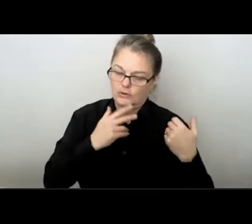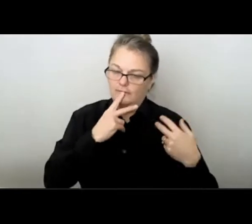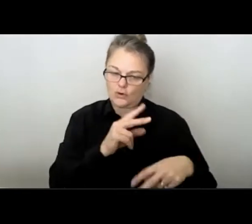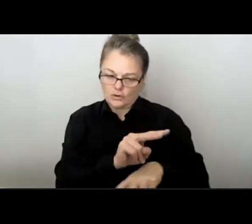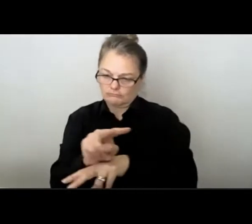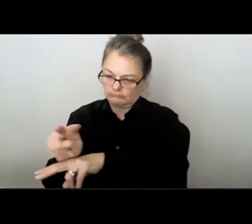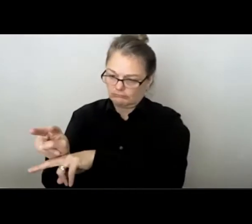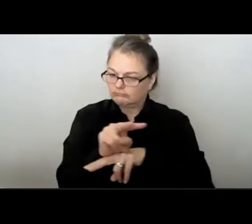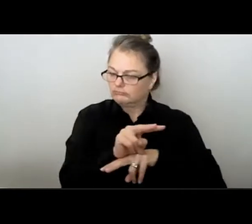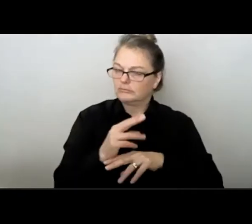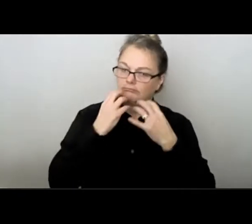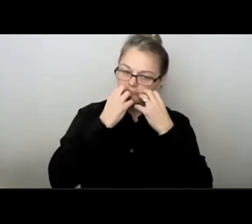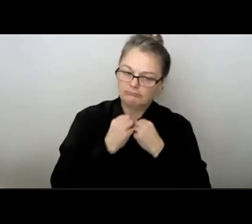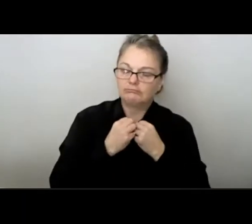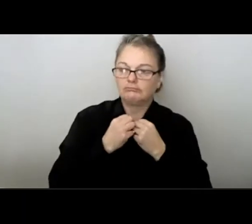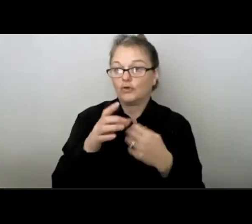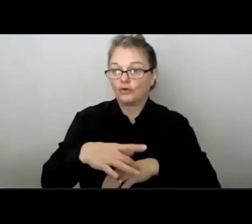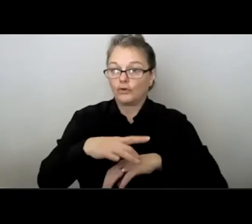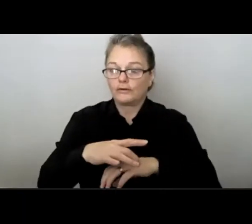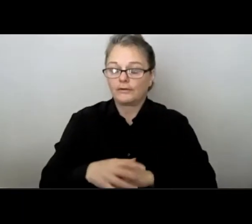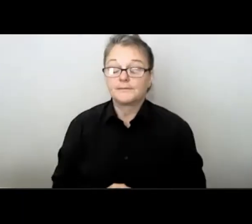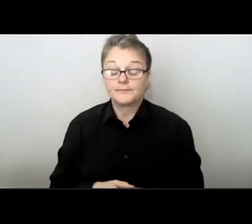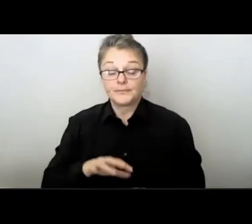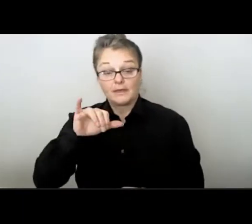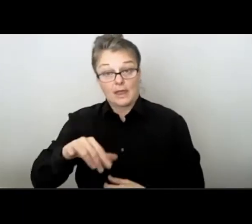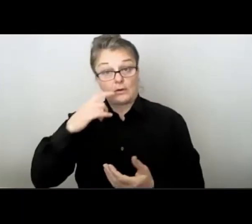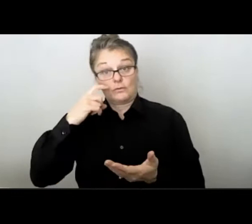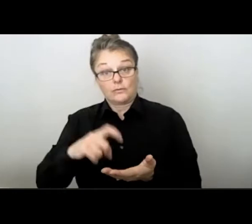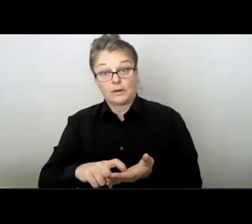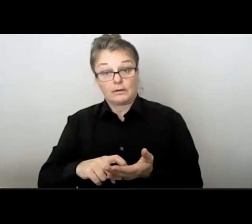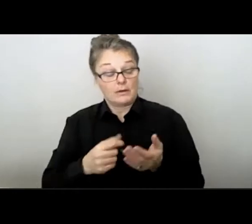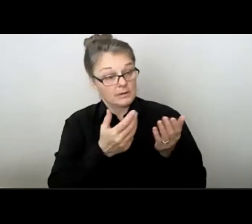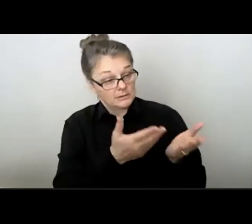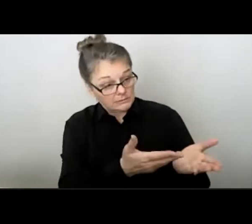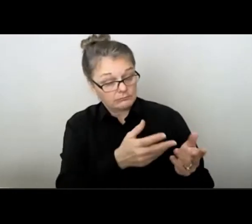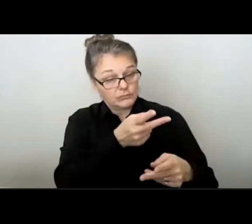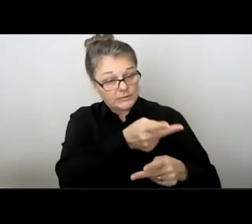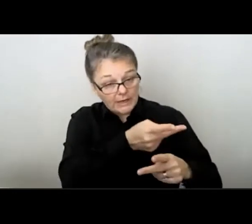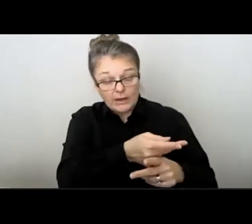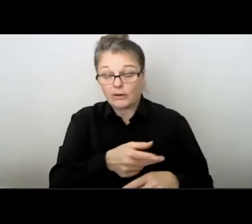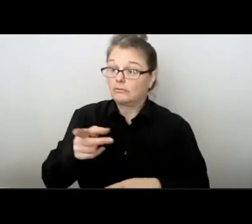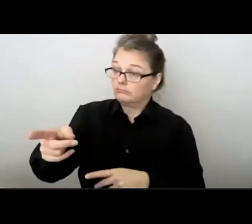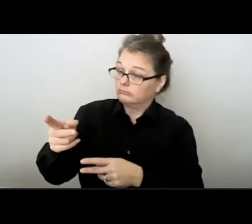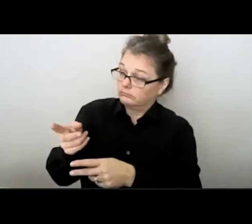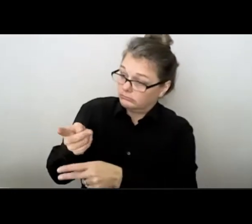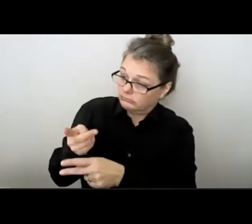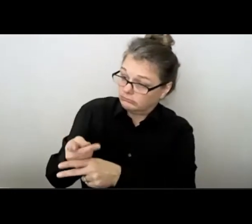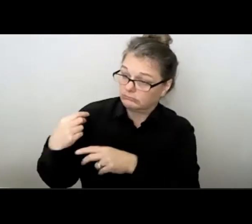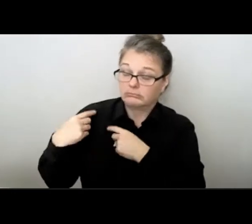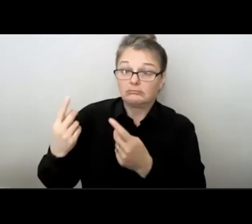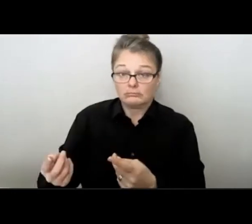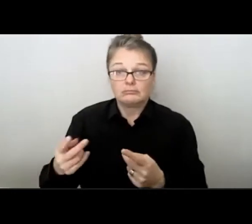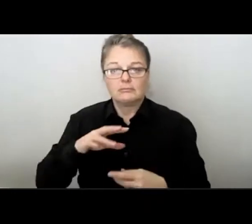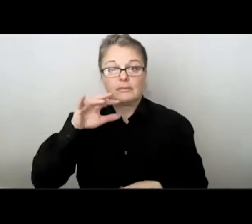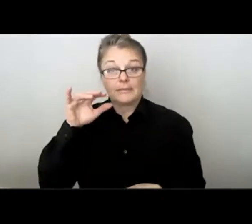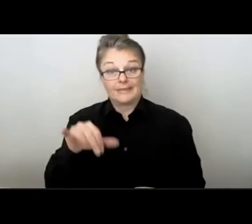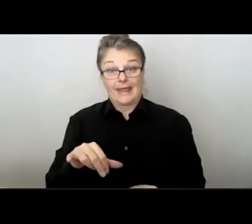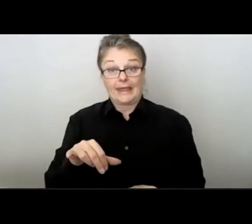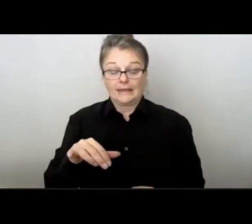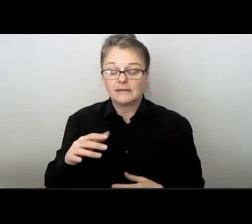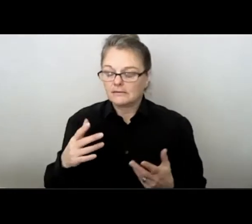THIS RECOGNITION OF THE CONTRIBUTIONS AND THE HISTORICAL IMPORTANCE OF INDIGENOUS PEOPLES